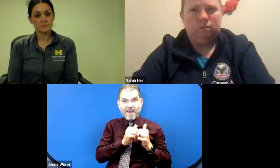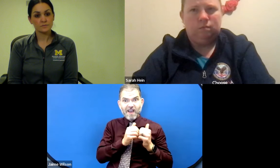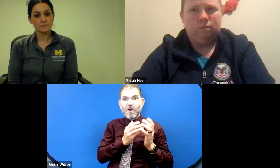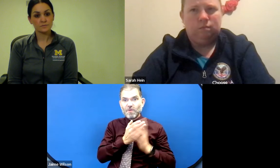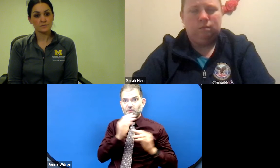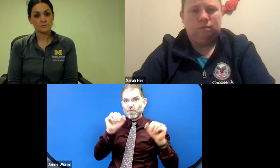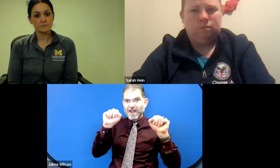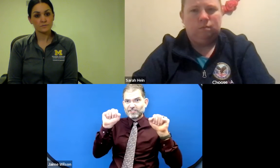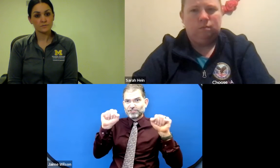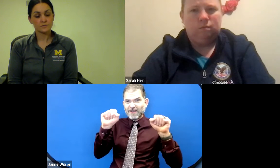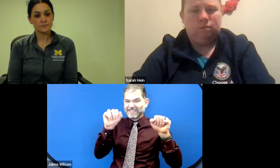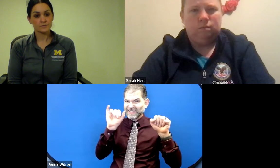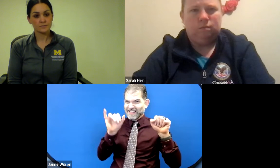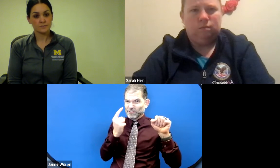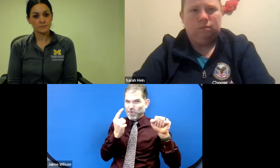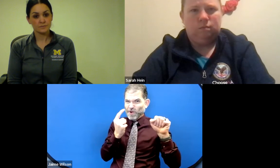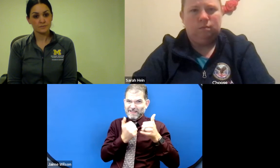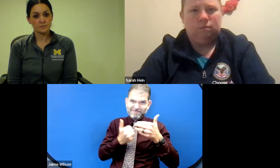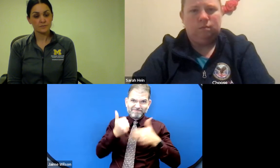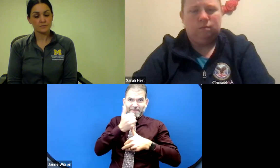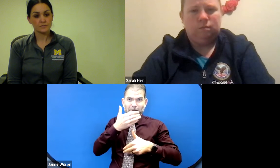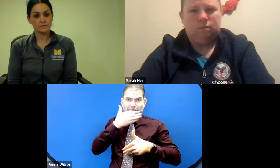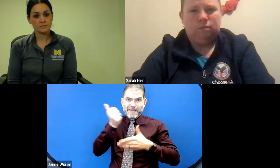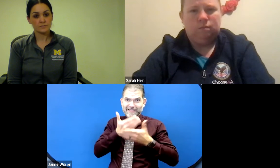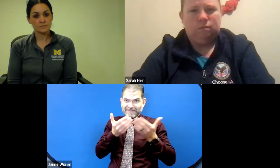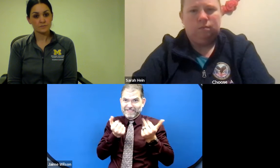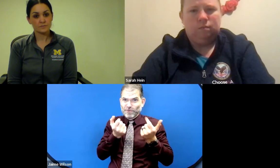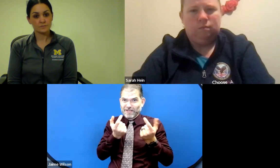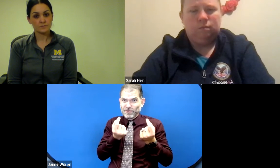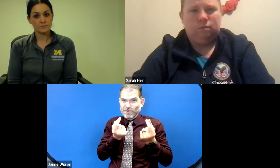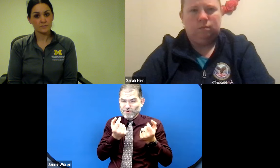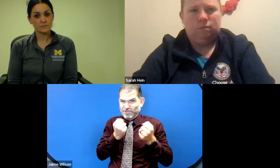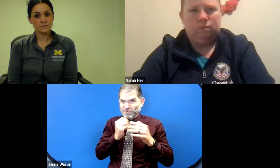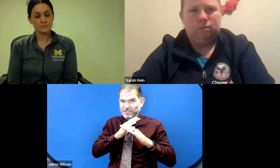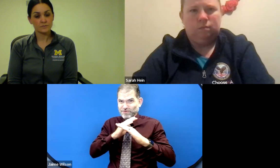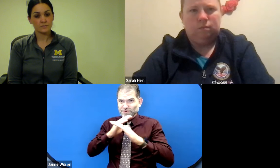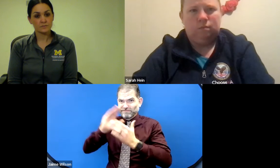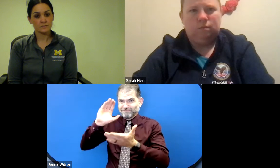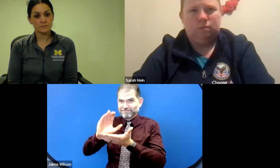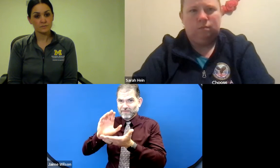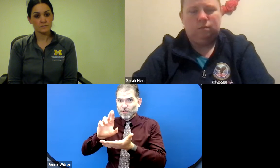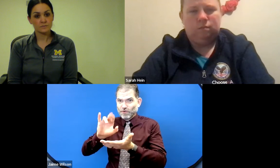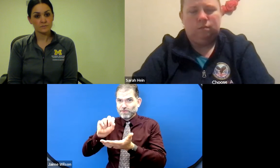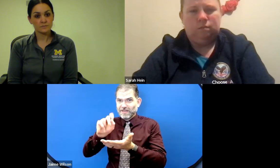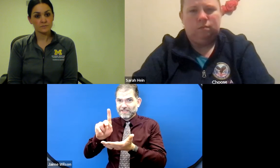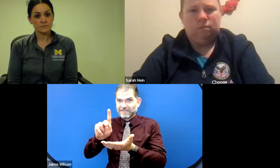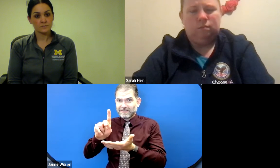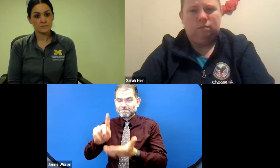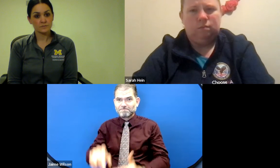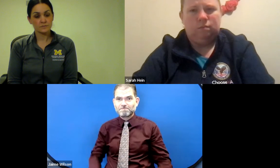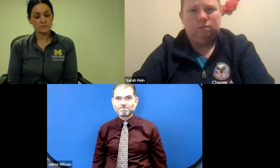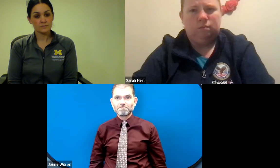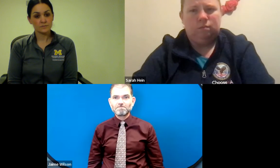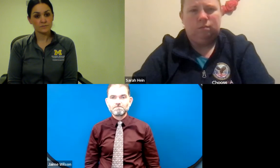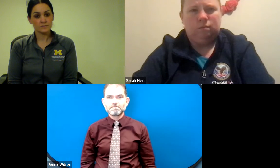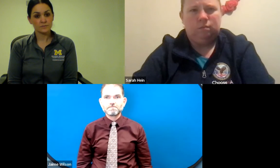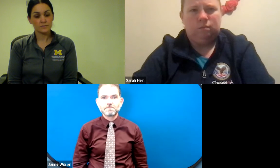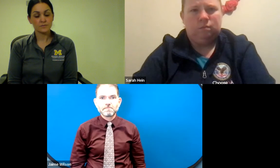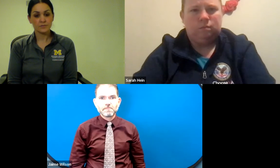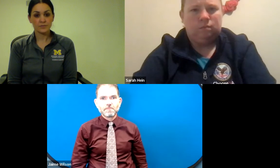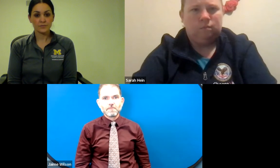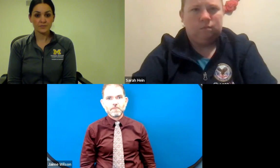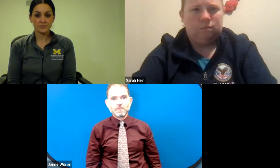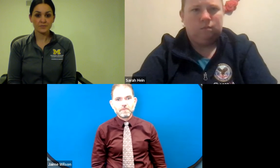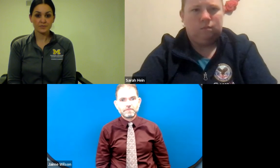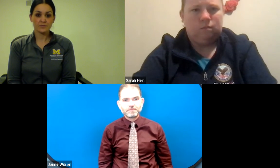ASL Interpreter: a good, healthy blood pressure, it's helpful. And one of the things we can do best best thing, for that is to exercise it as one of the best ways to reduce your risk.